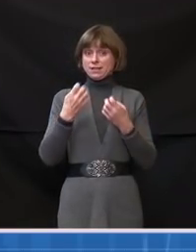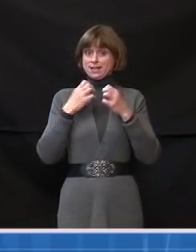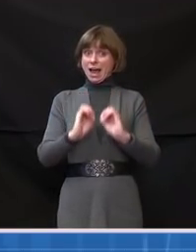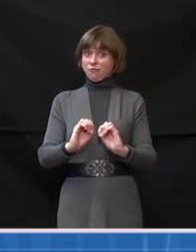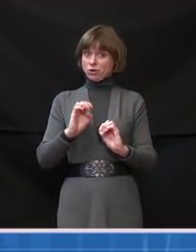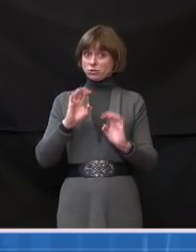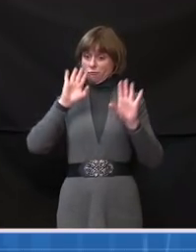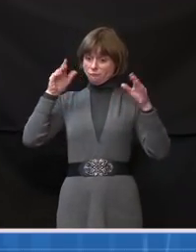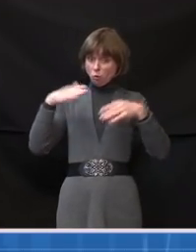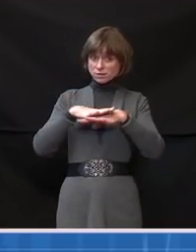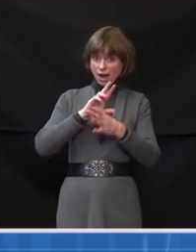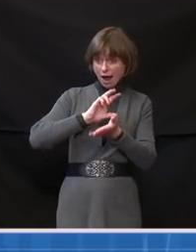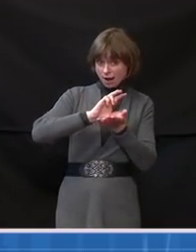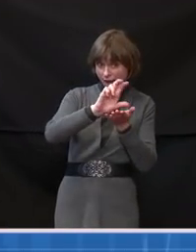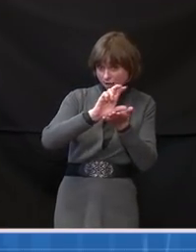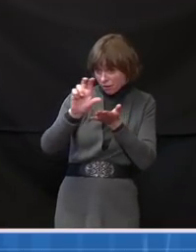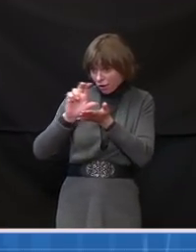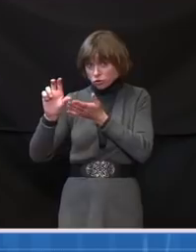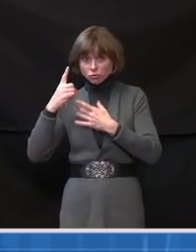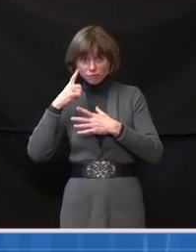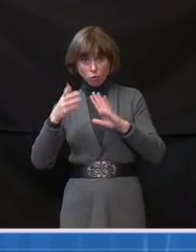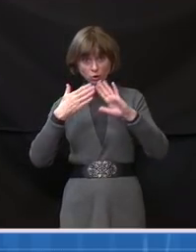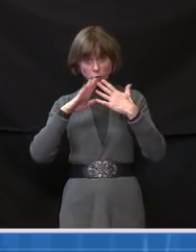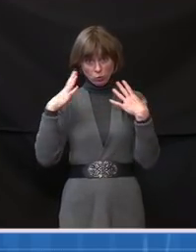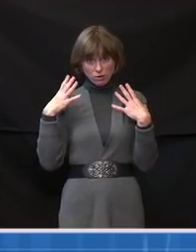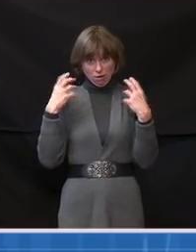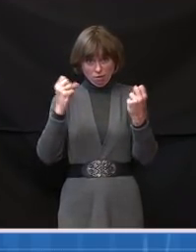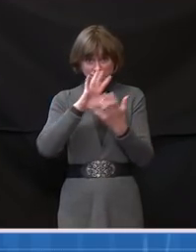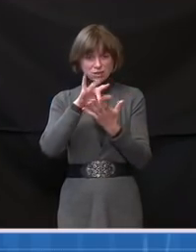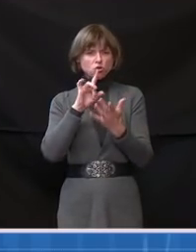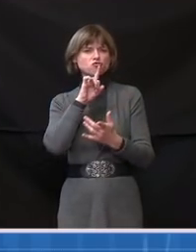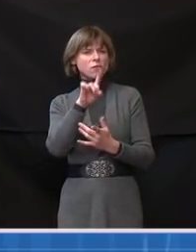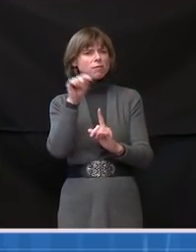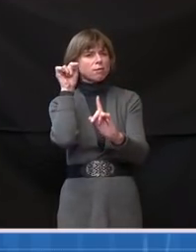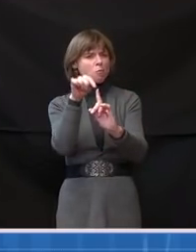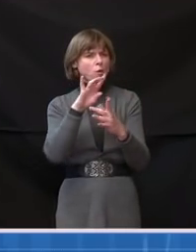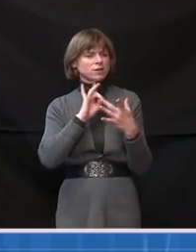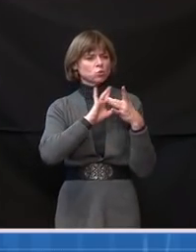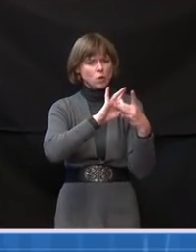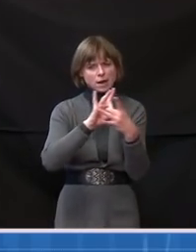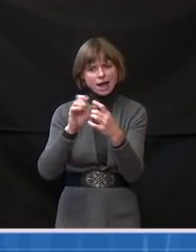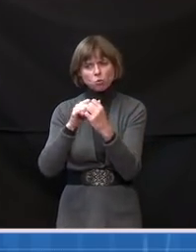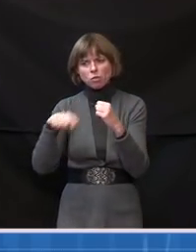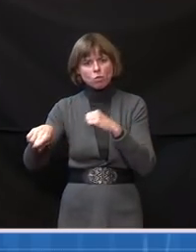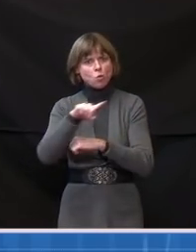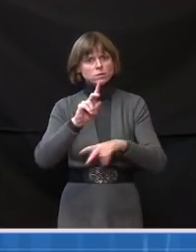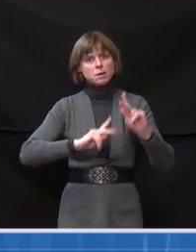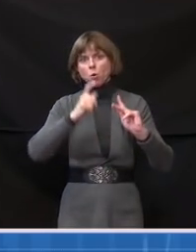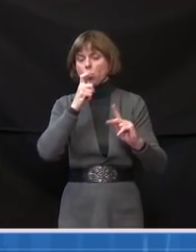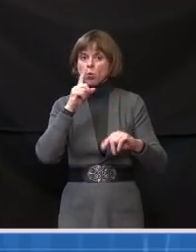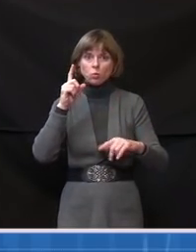to the community health centers really is about connecting with those hard-to-reach populations across the country.